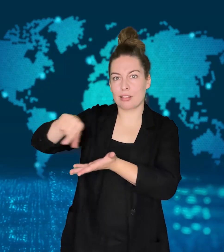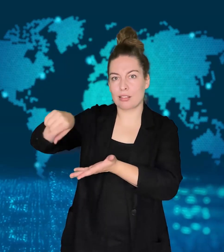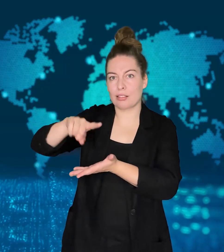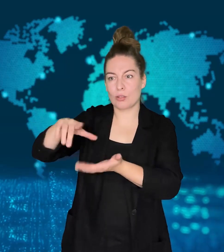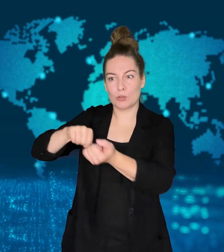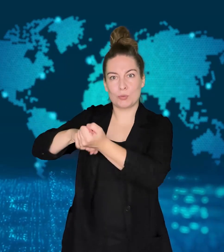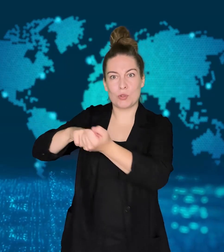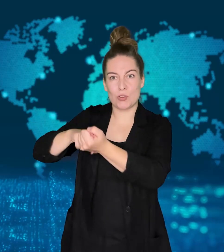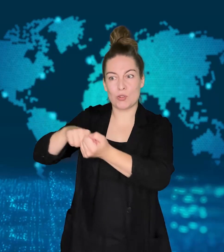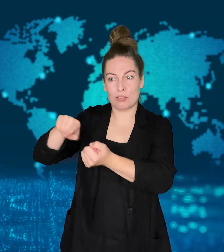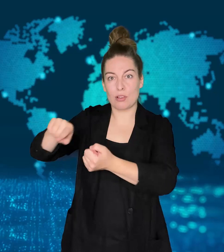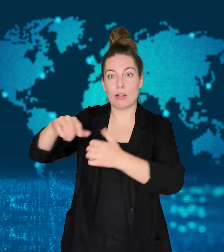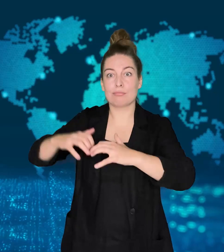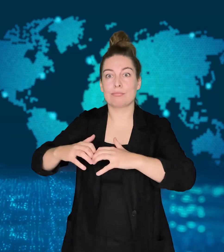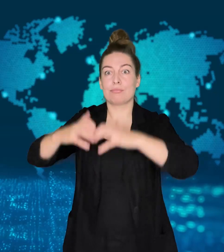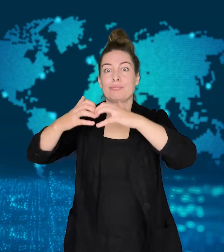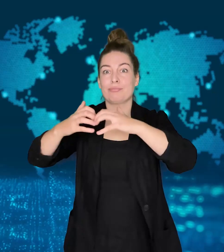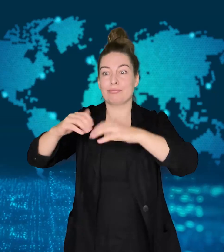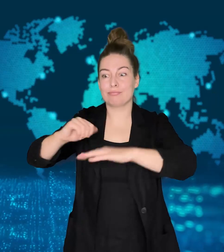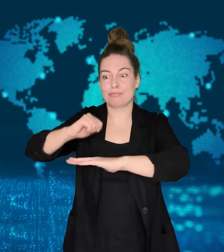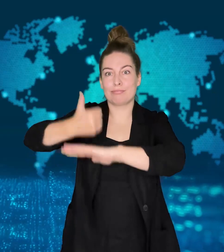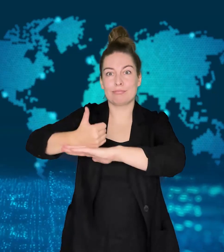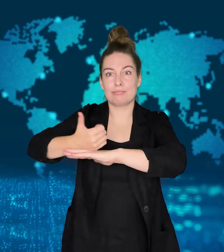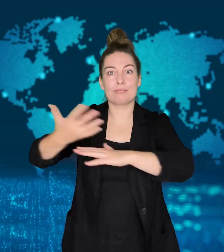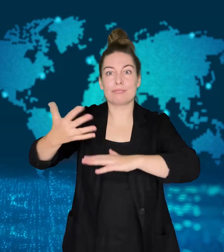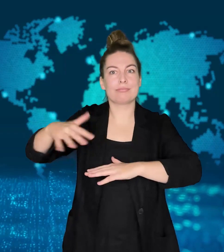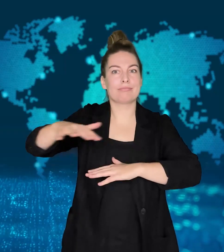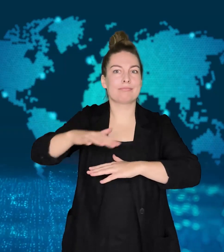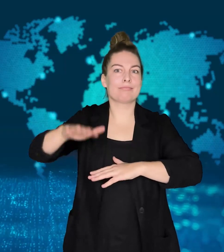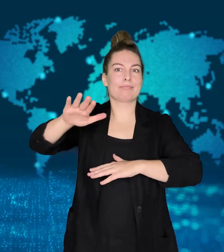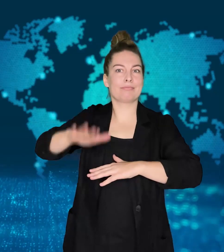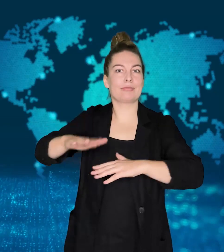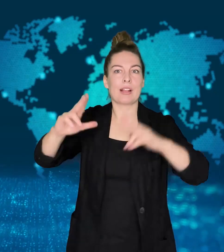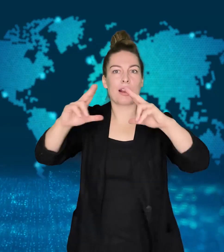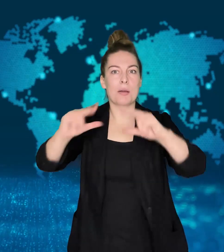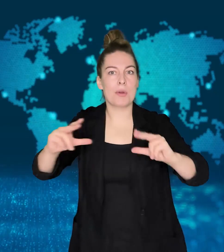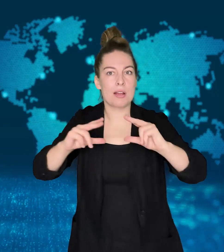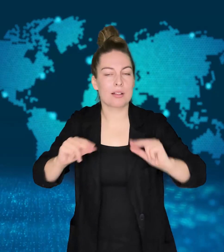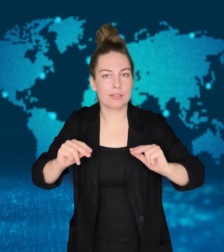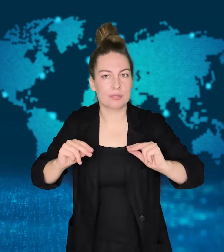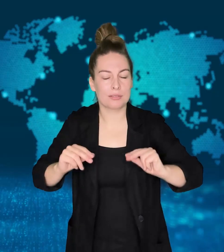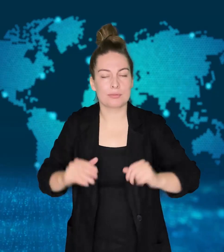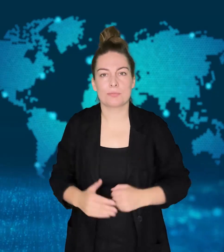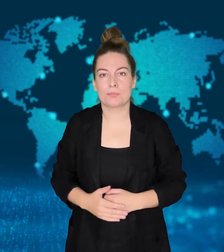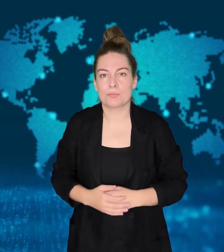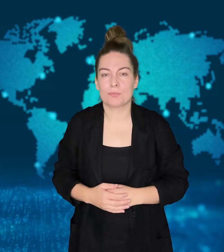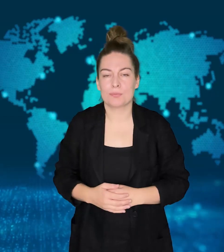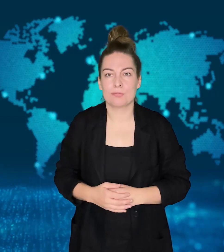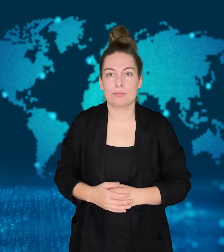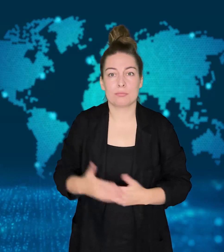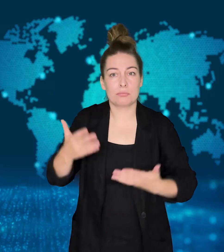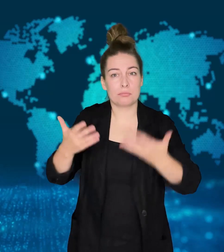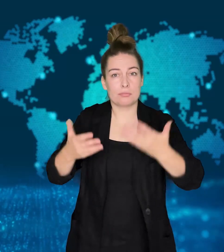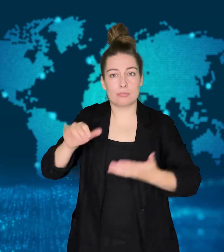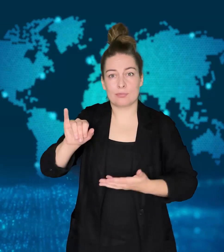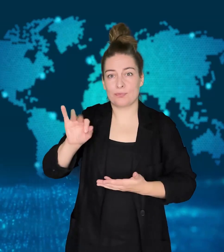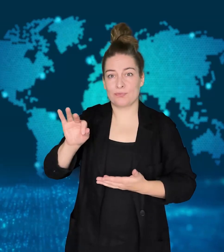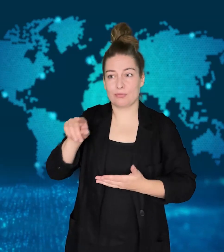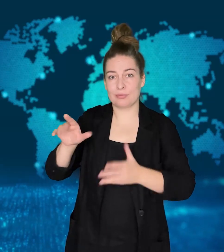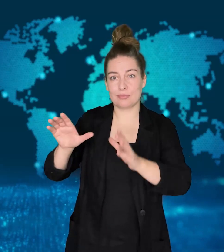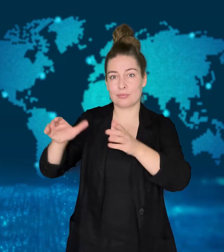If Hezbollah enters the war,